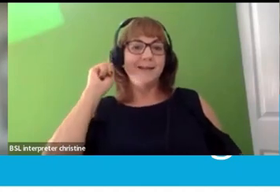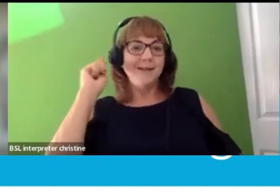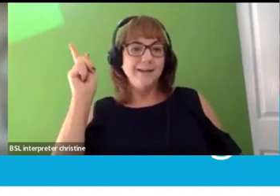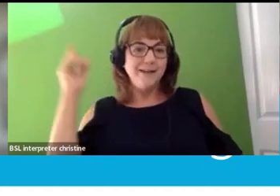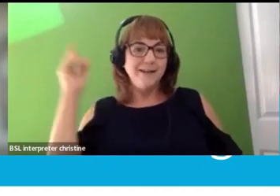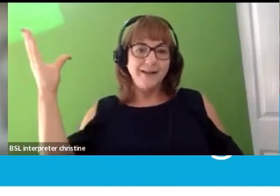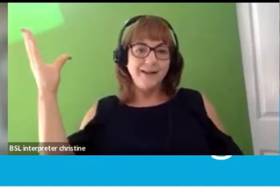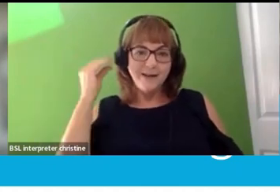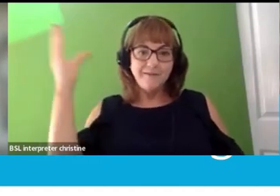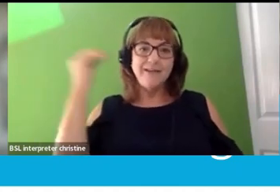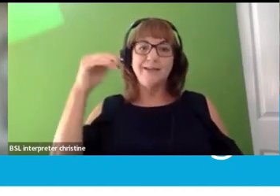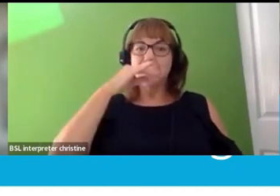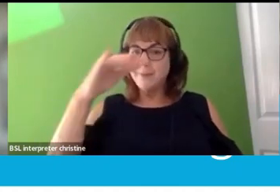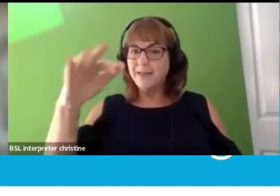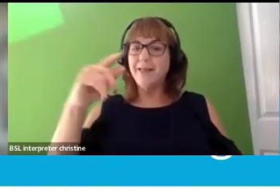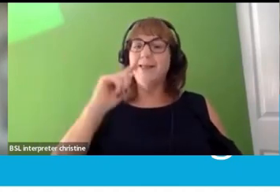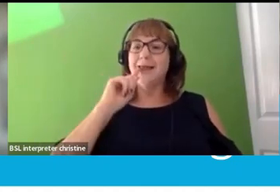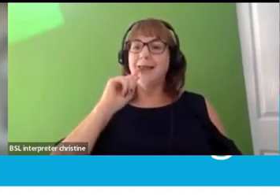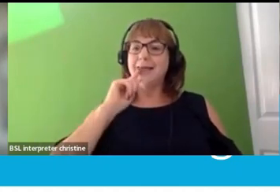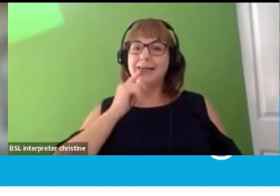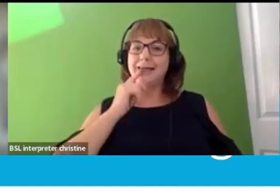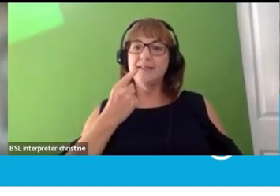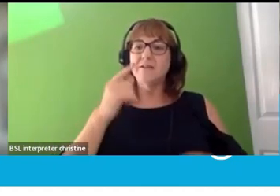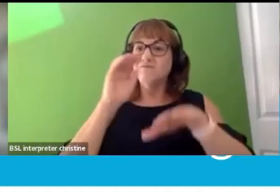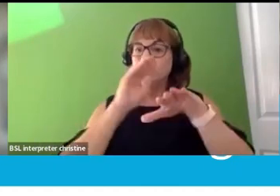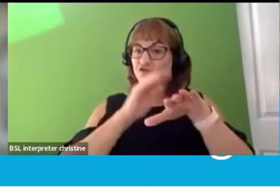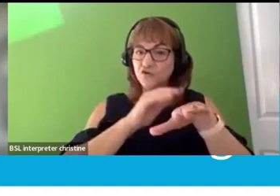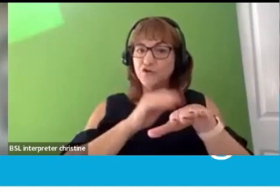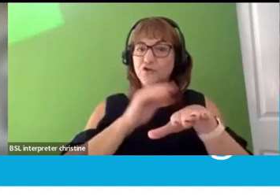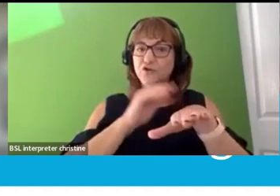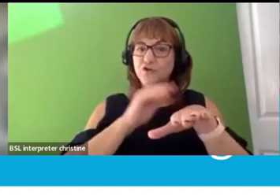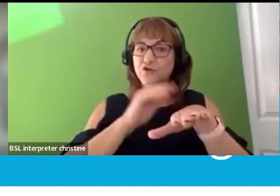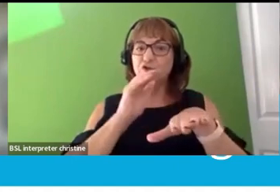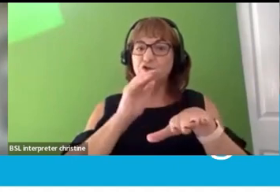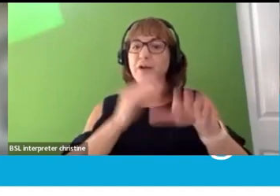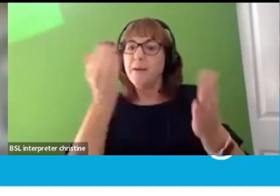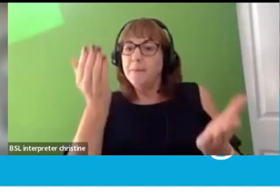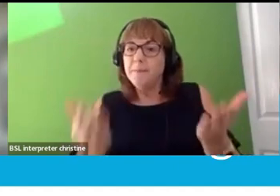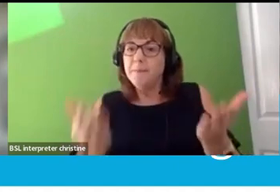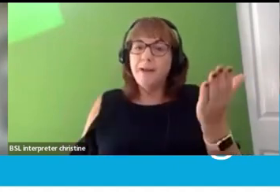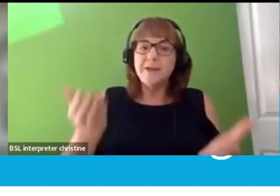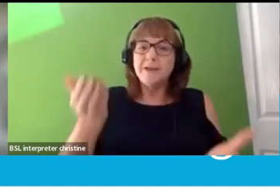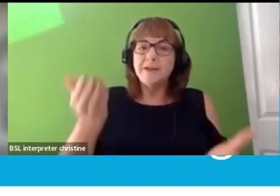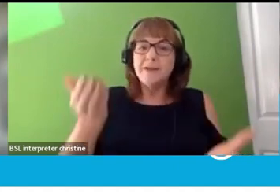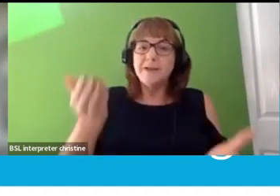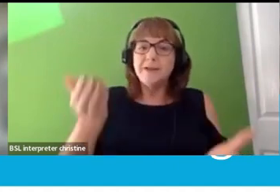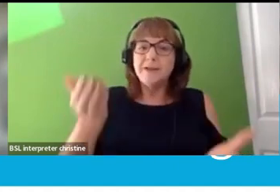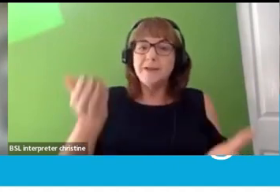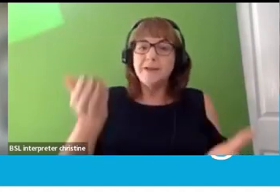your sense of smell, taste, touch, balance, body awareness, and your internal sense,